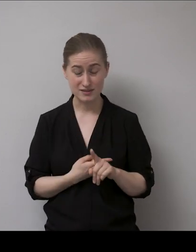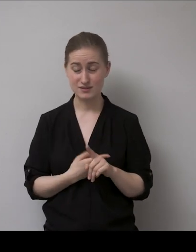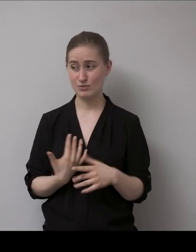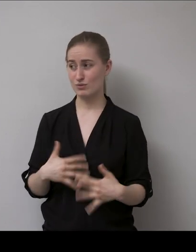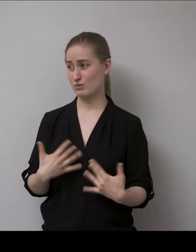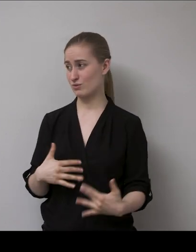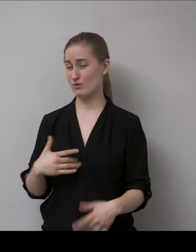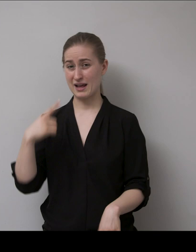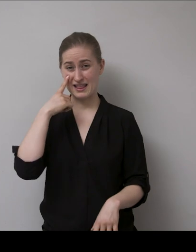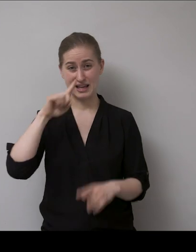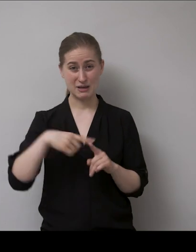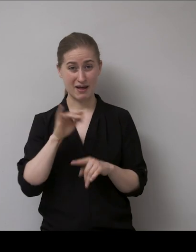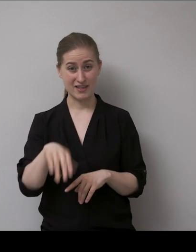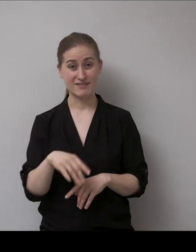That's why crisis fuels innovation.